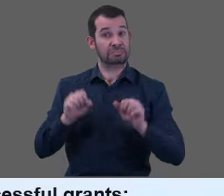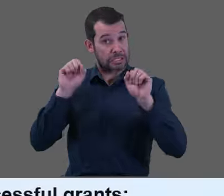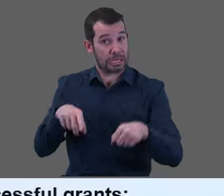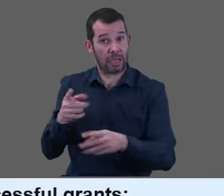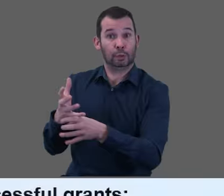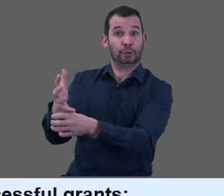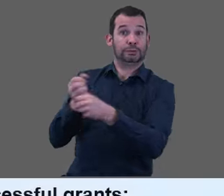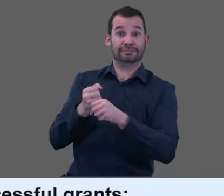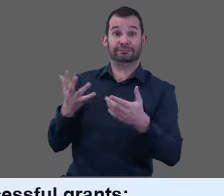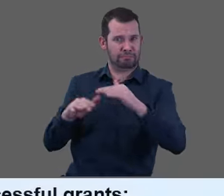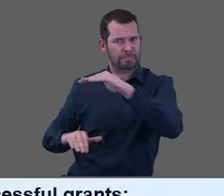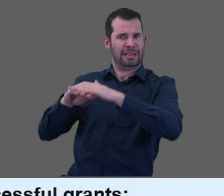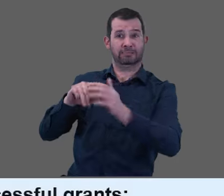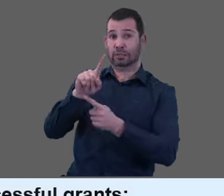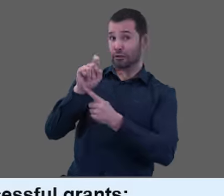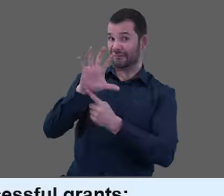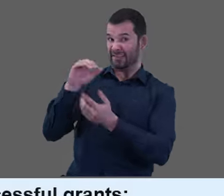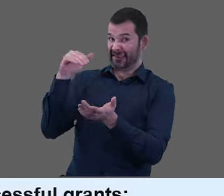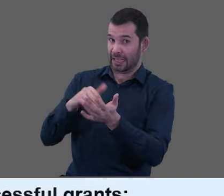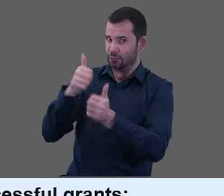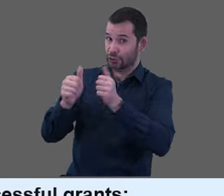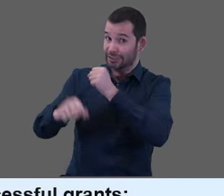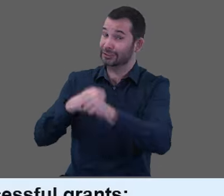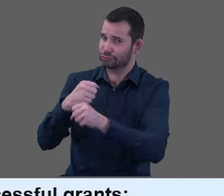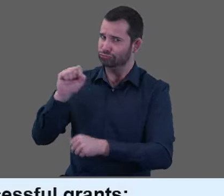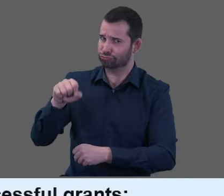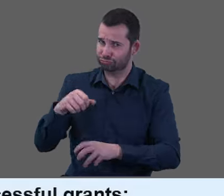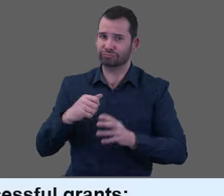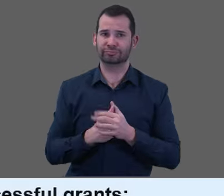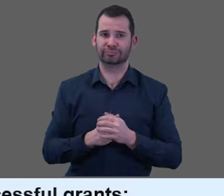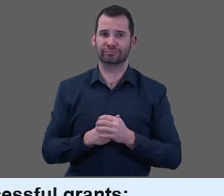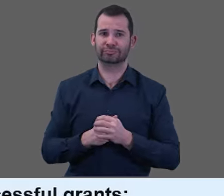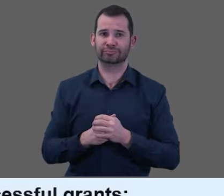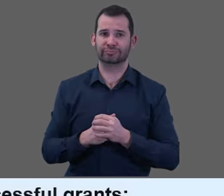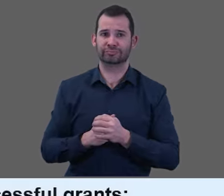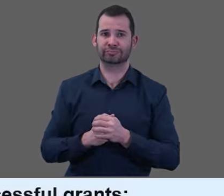You can receive a maximum of $150,000 per year.